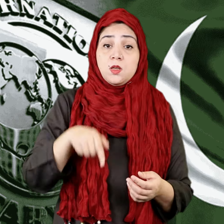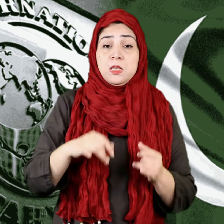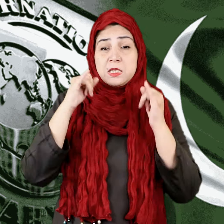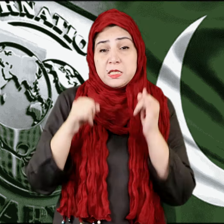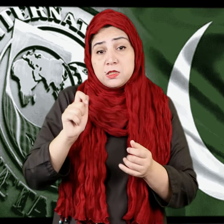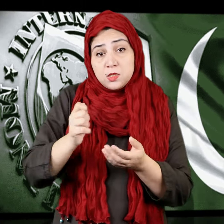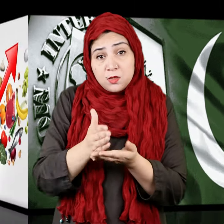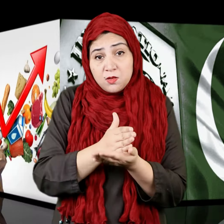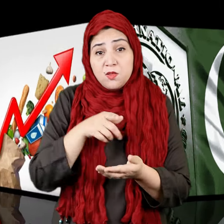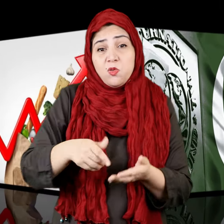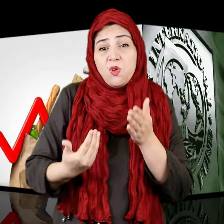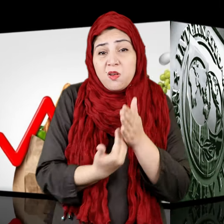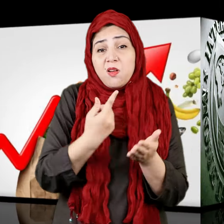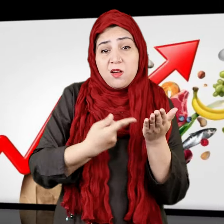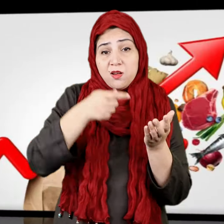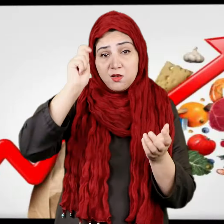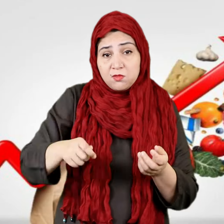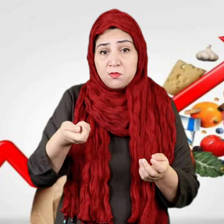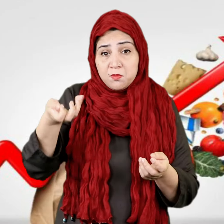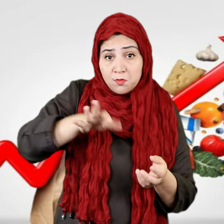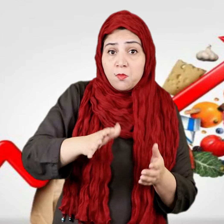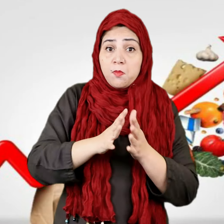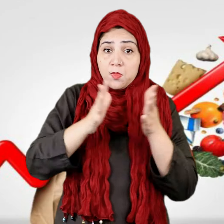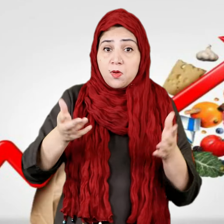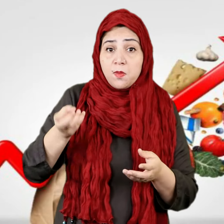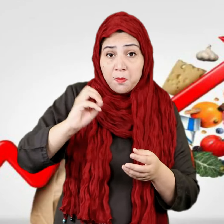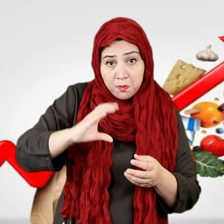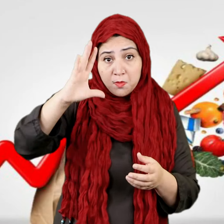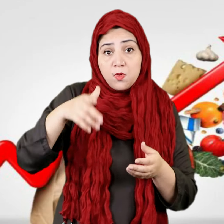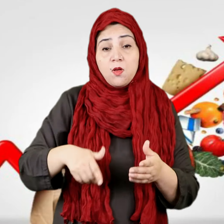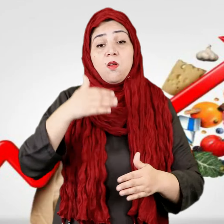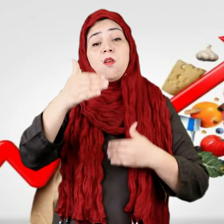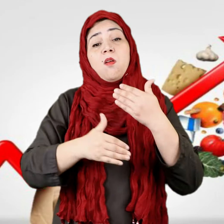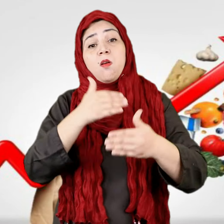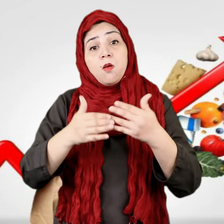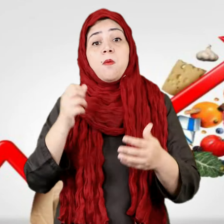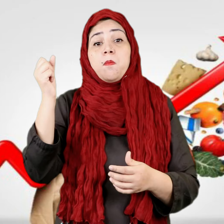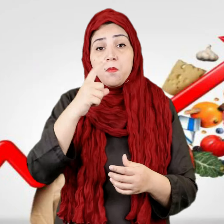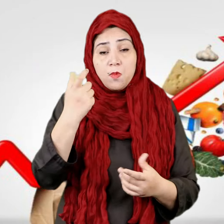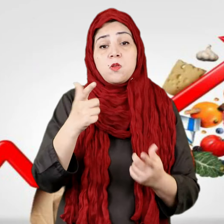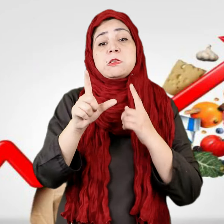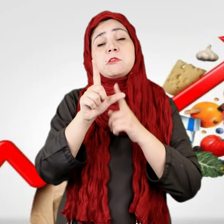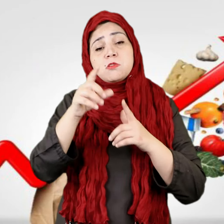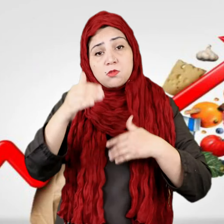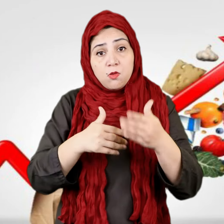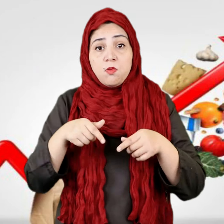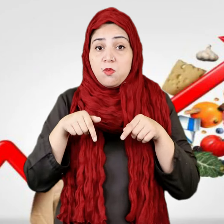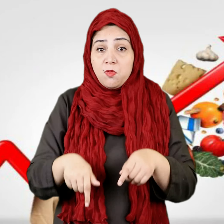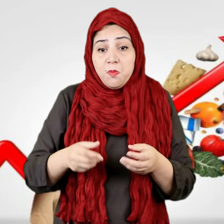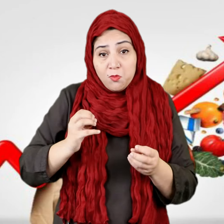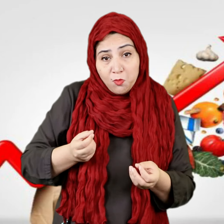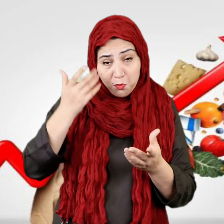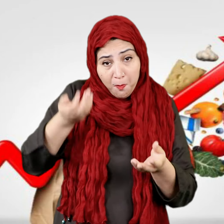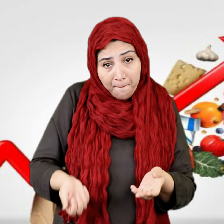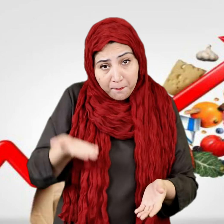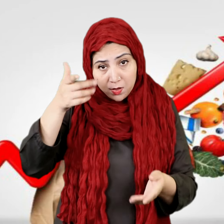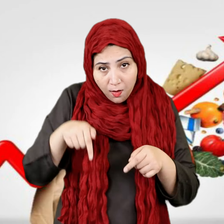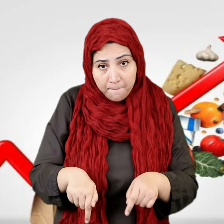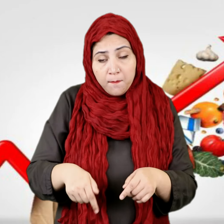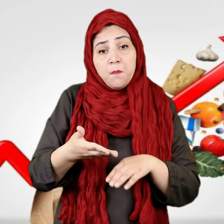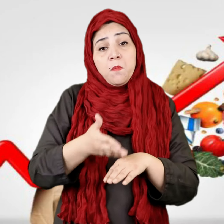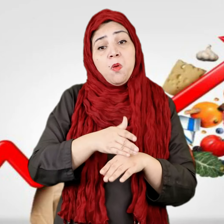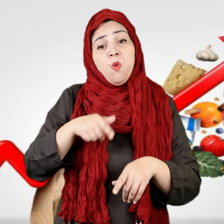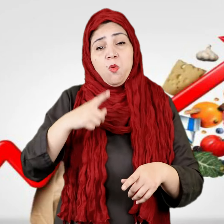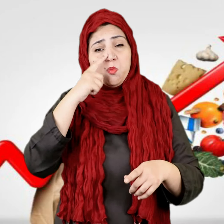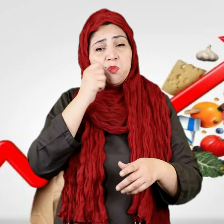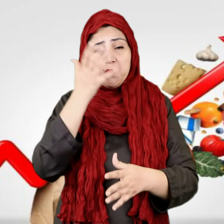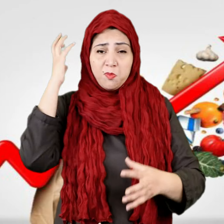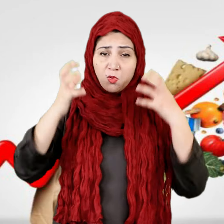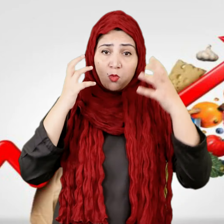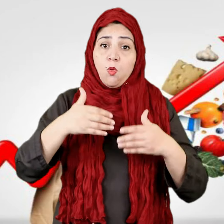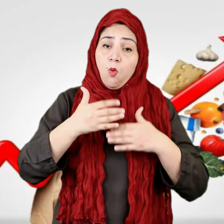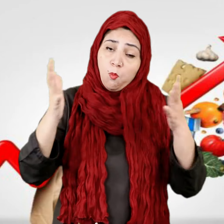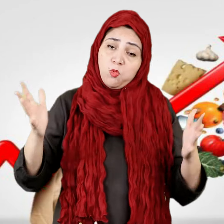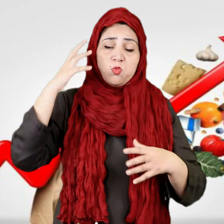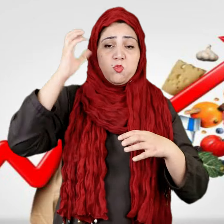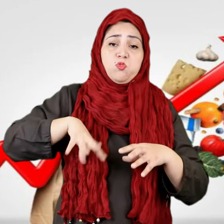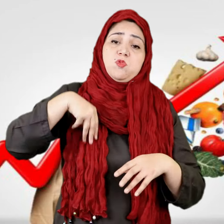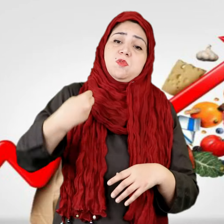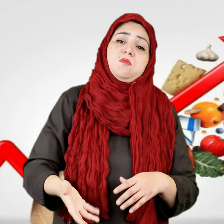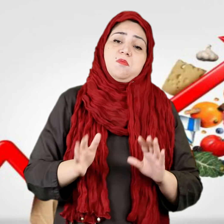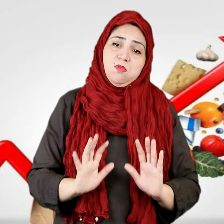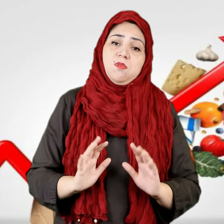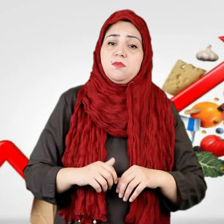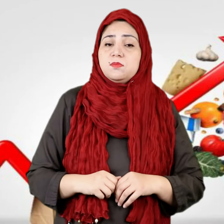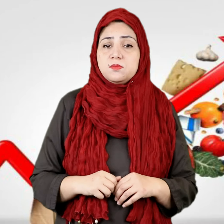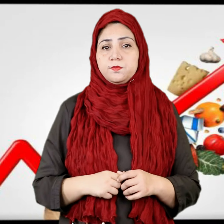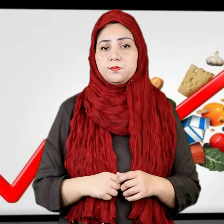Implementing this strict measure will adversely affect the already struggling public in the coming months and years.